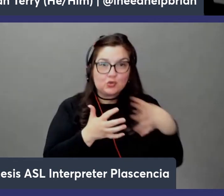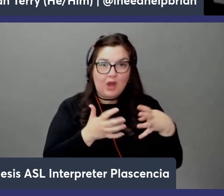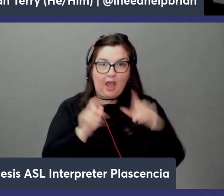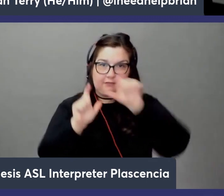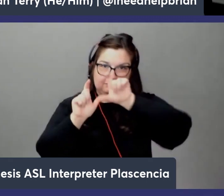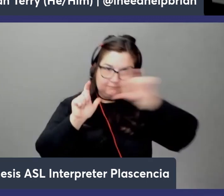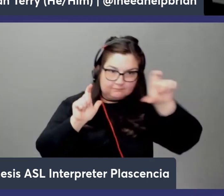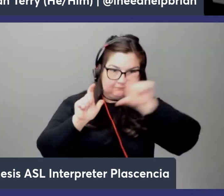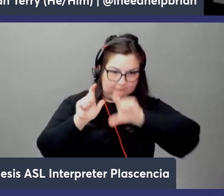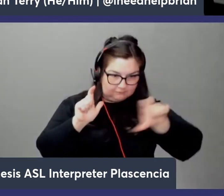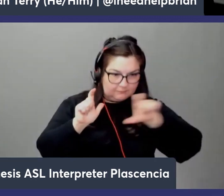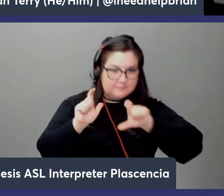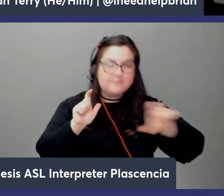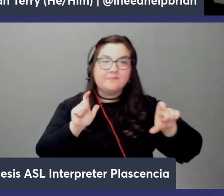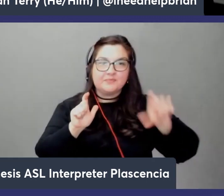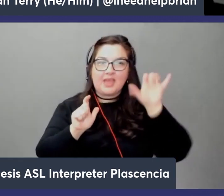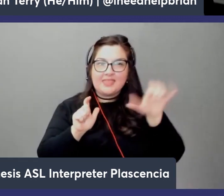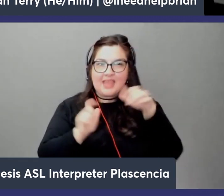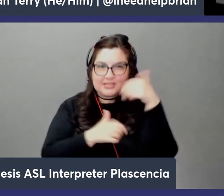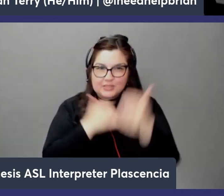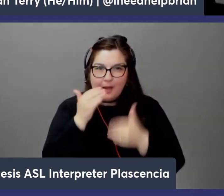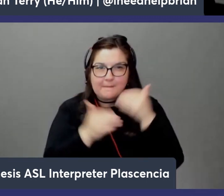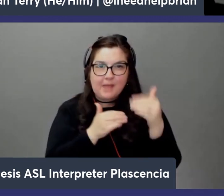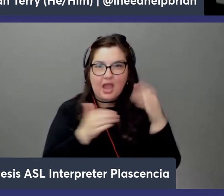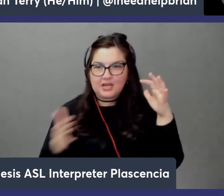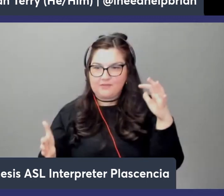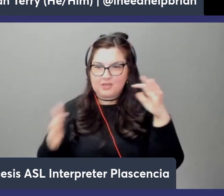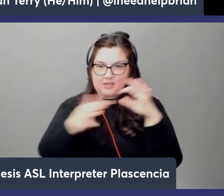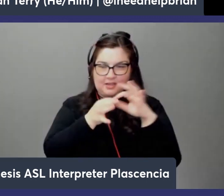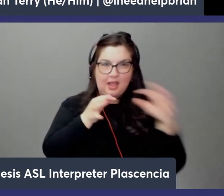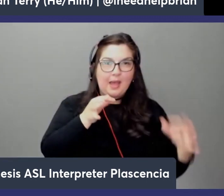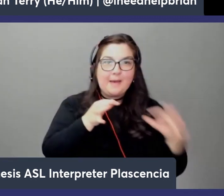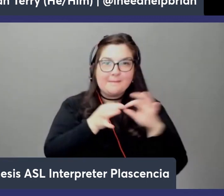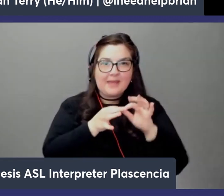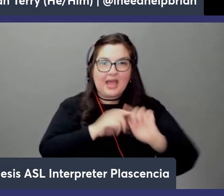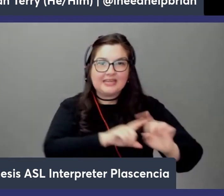the process of combining different data silos together